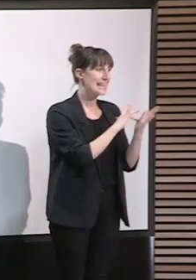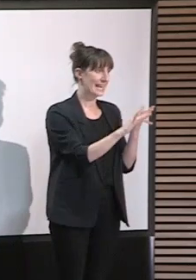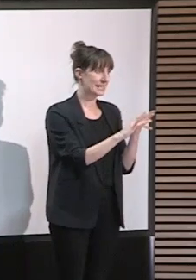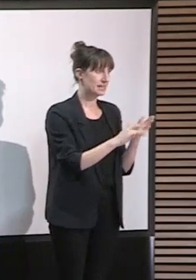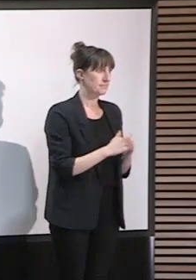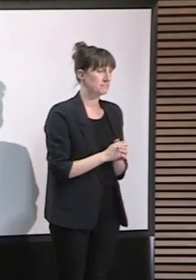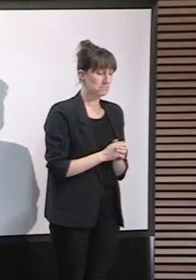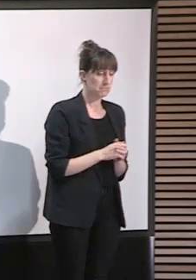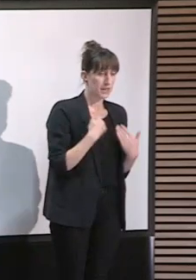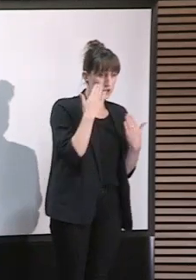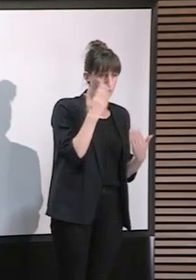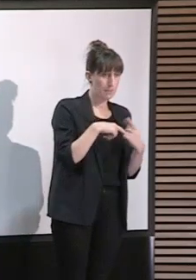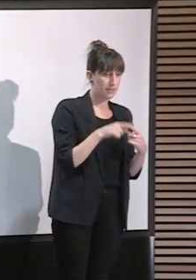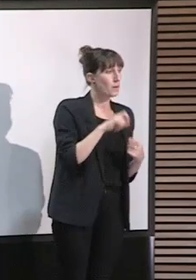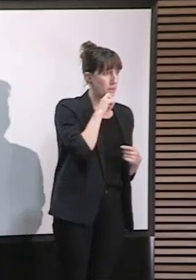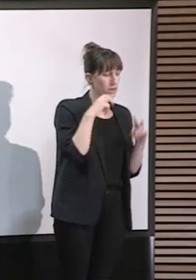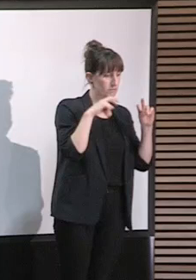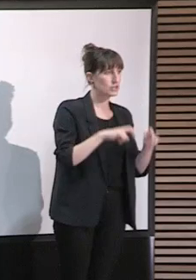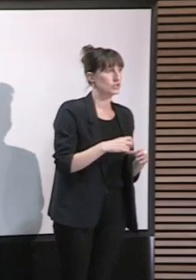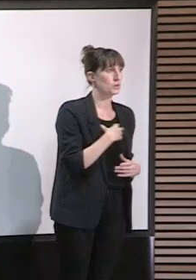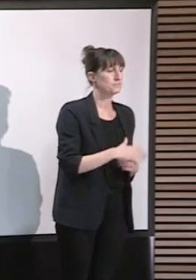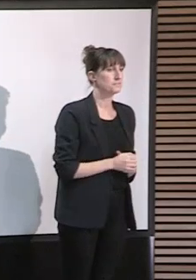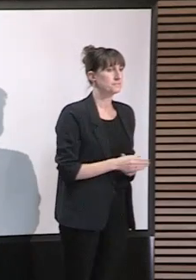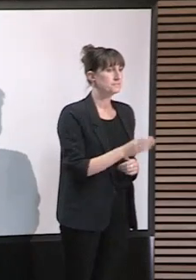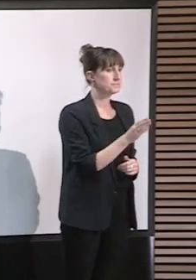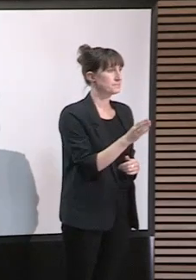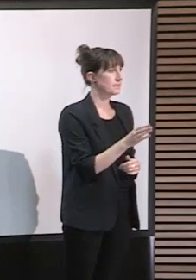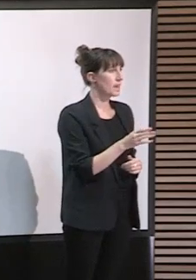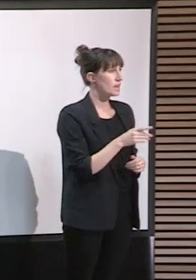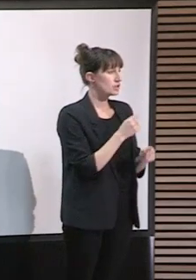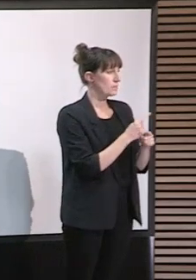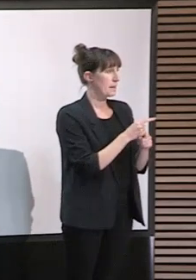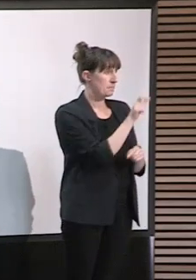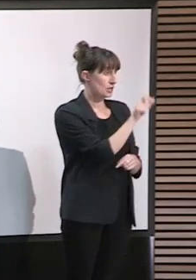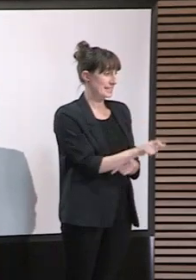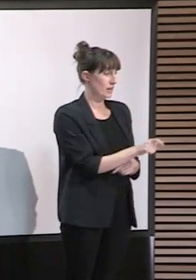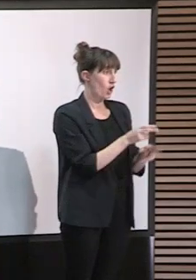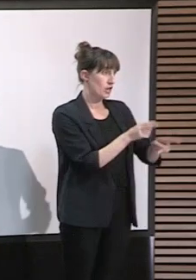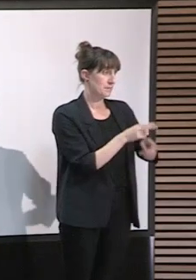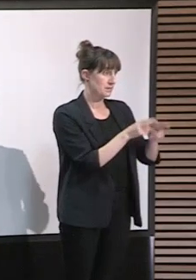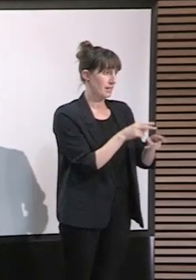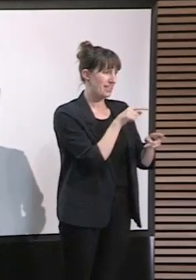No, but like I said, first I have heard of it. Very happy to go away and look into it.